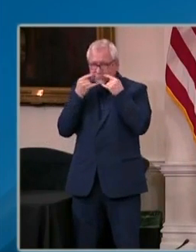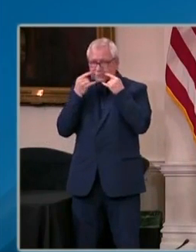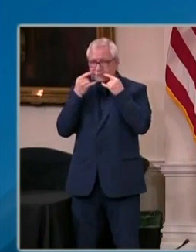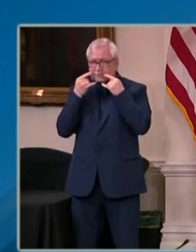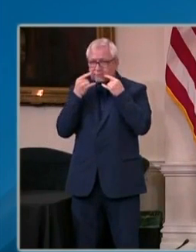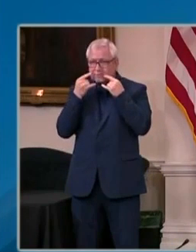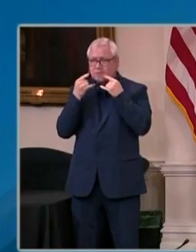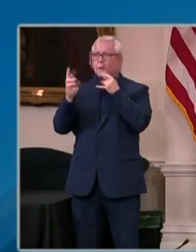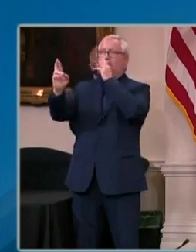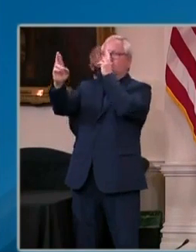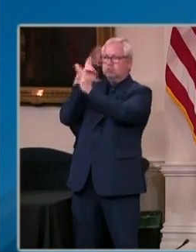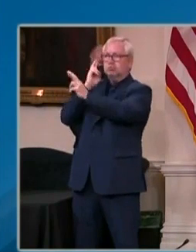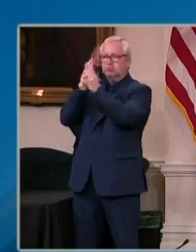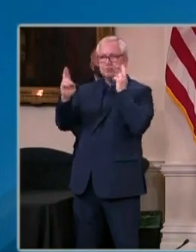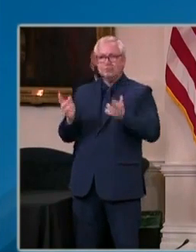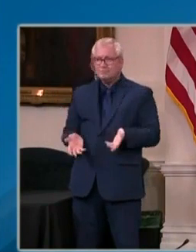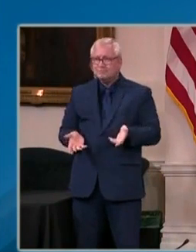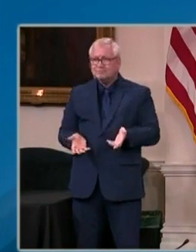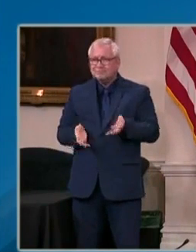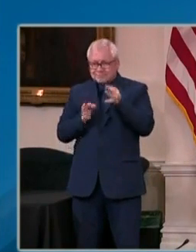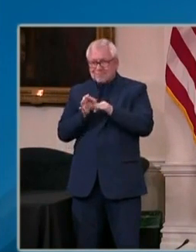LET'S MAKE IT OUR NORMAL.